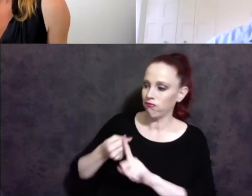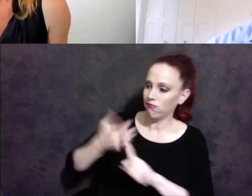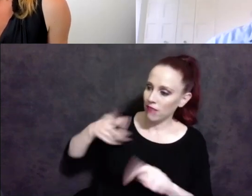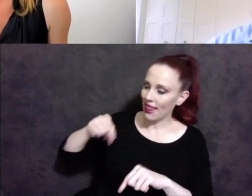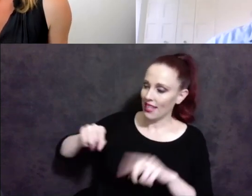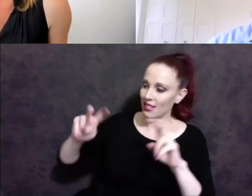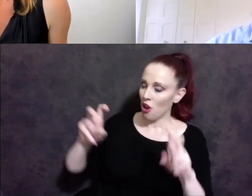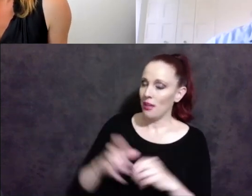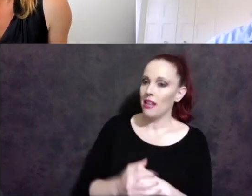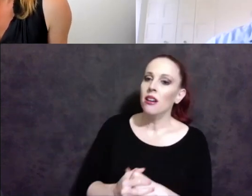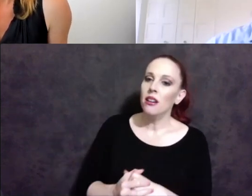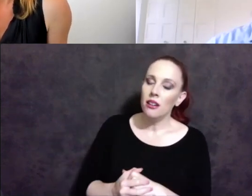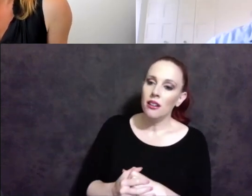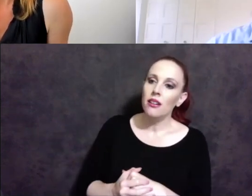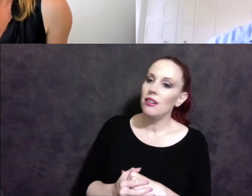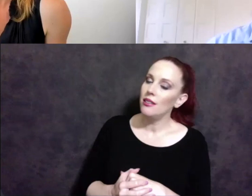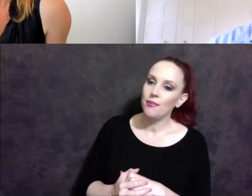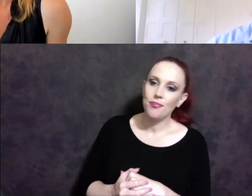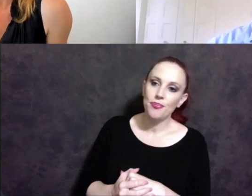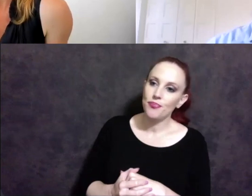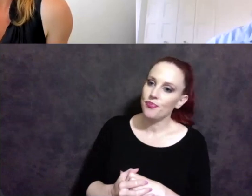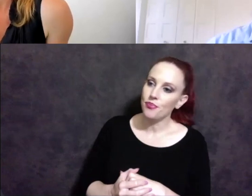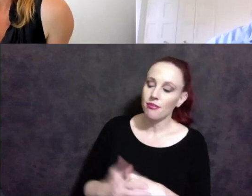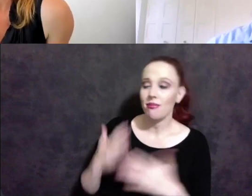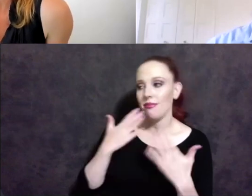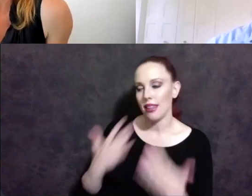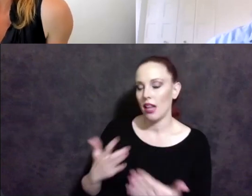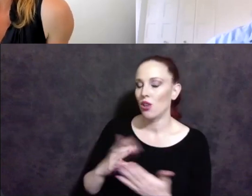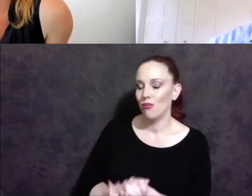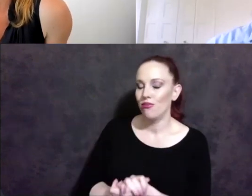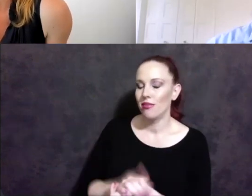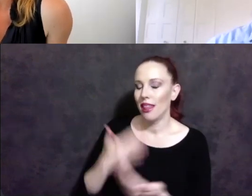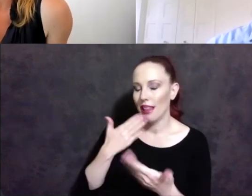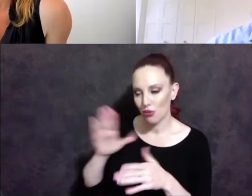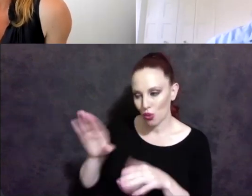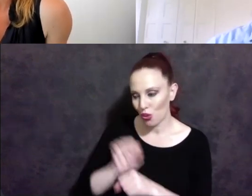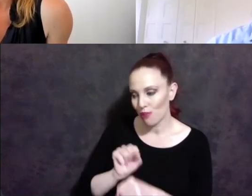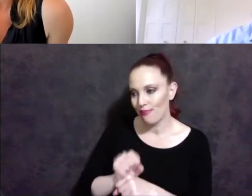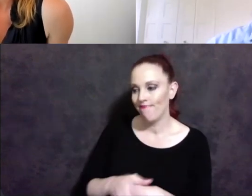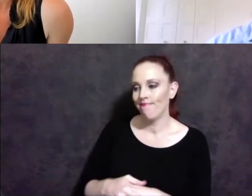yeah. Thank you. Thanks for doing the work you do.